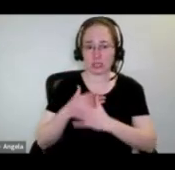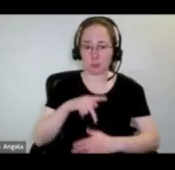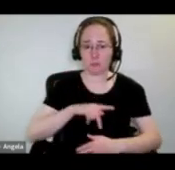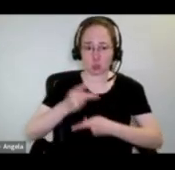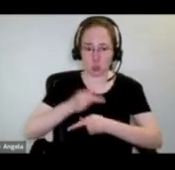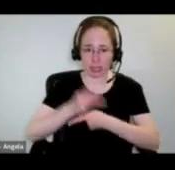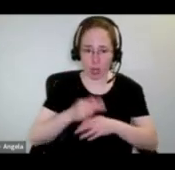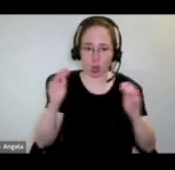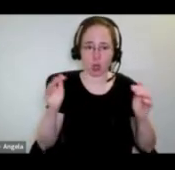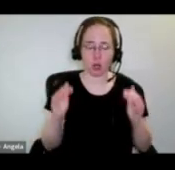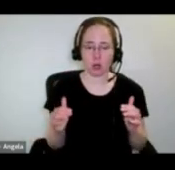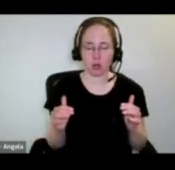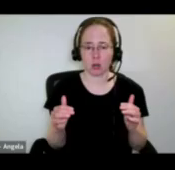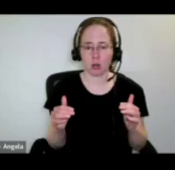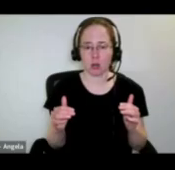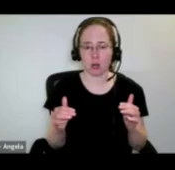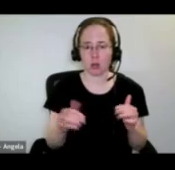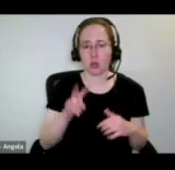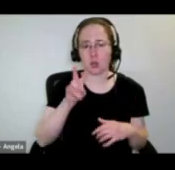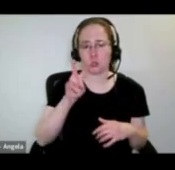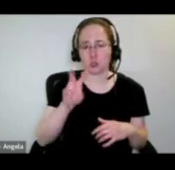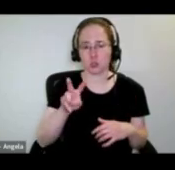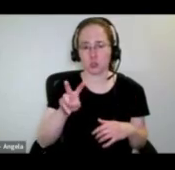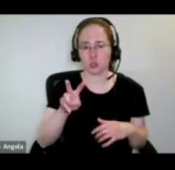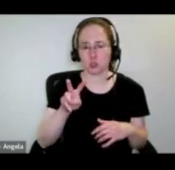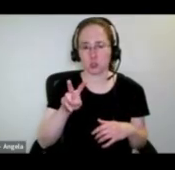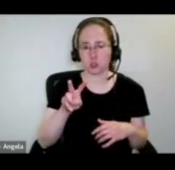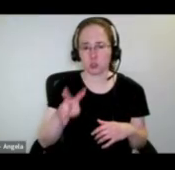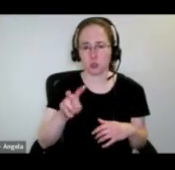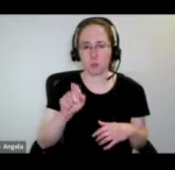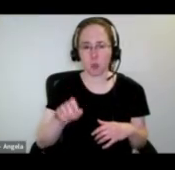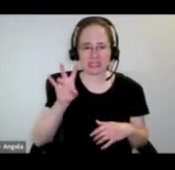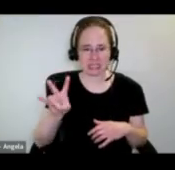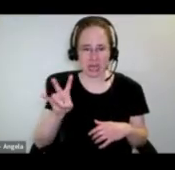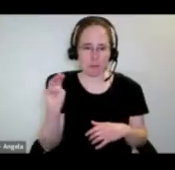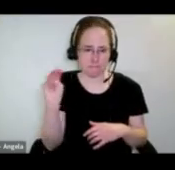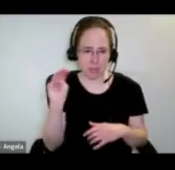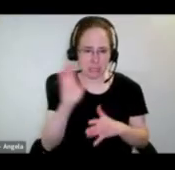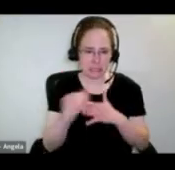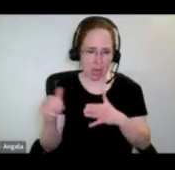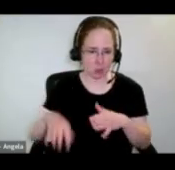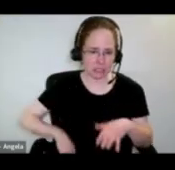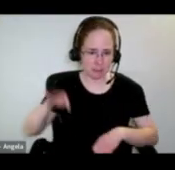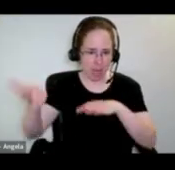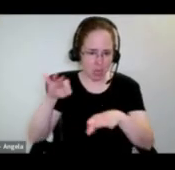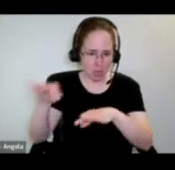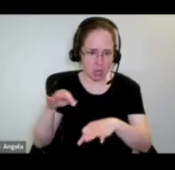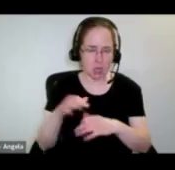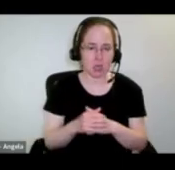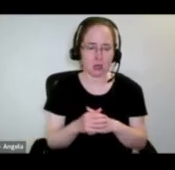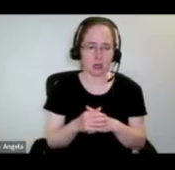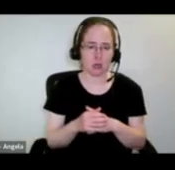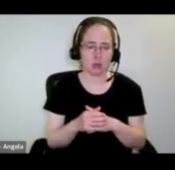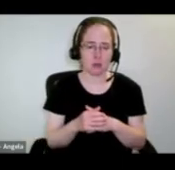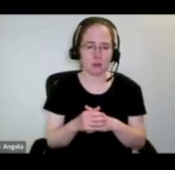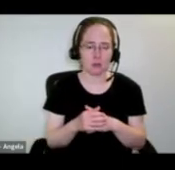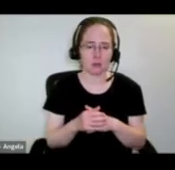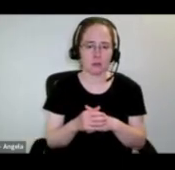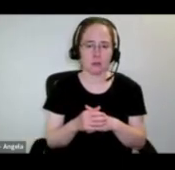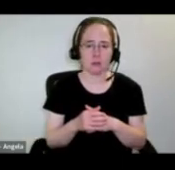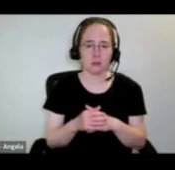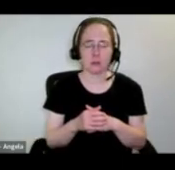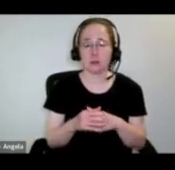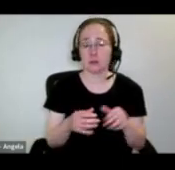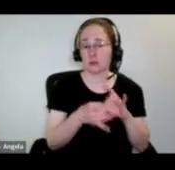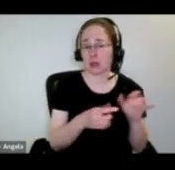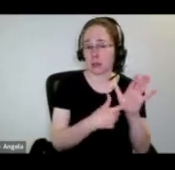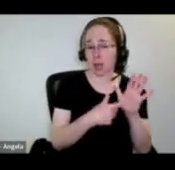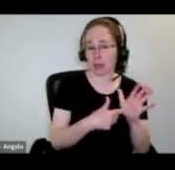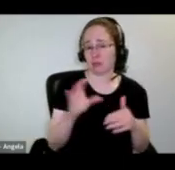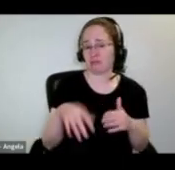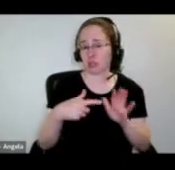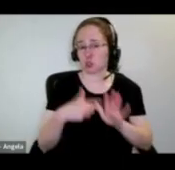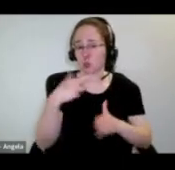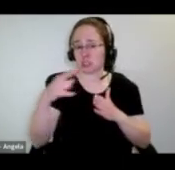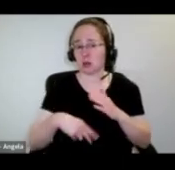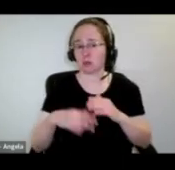David Watkins: See, over $104,000 of respite personal care. That, $2 million… $2.7 million spent, which…